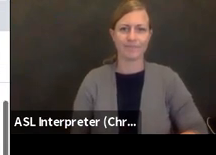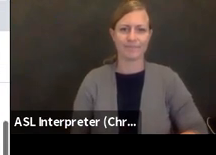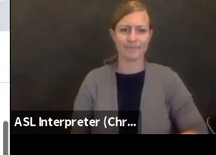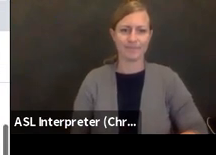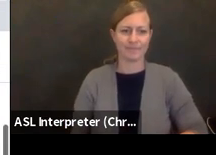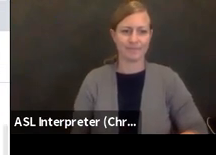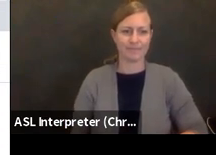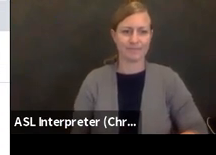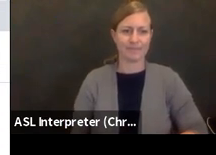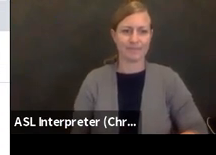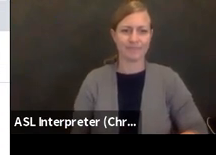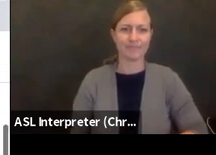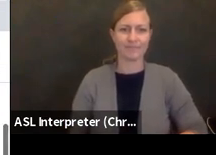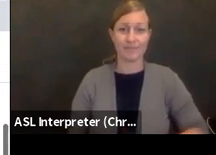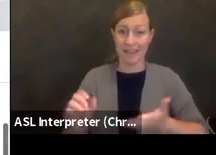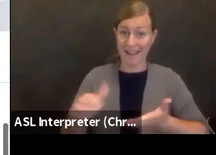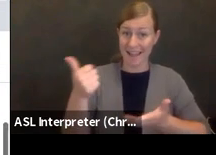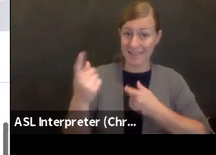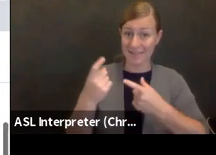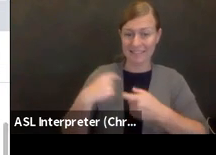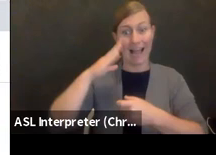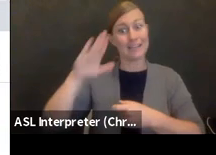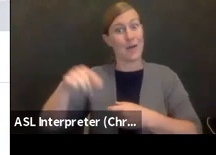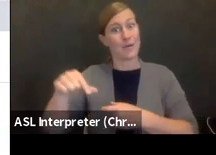ESD 112-- Kristina Wambold: Okay, other questions. I know there's a ton in the question and answer box.